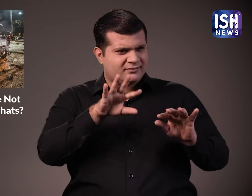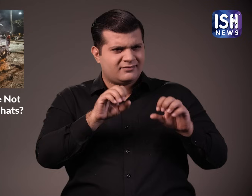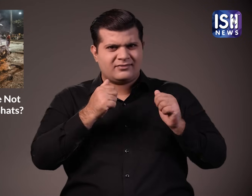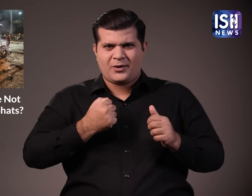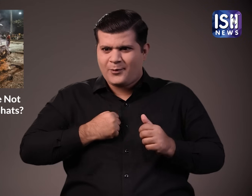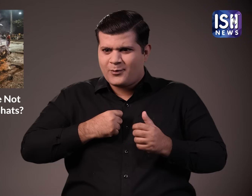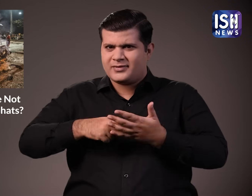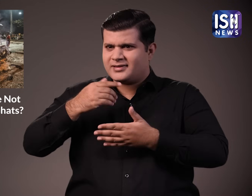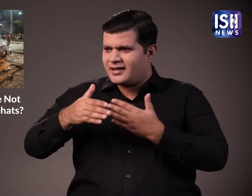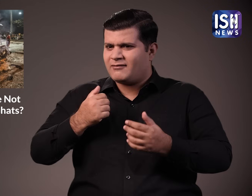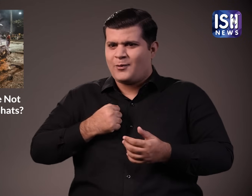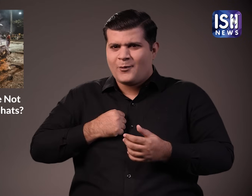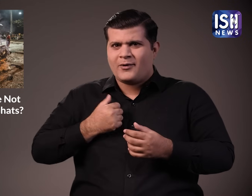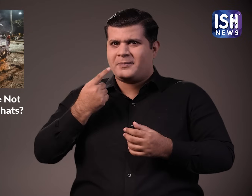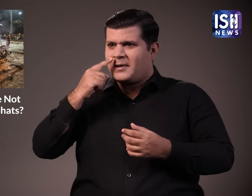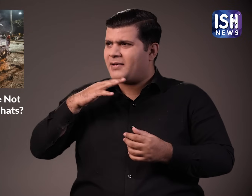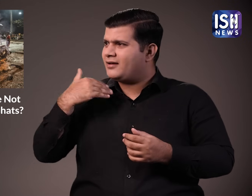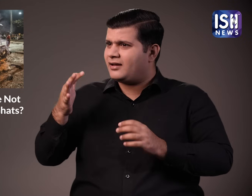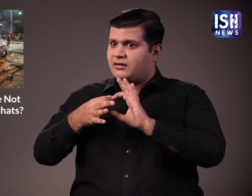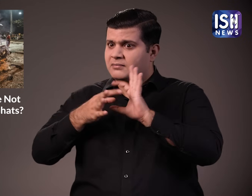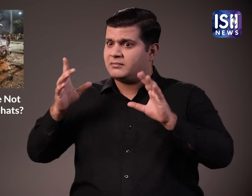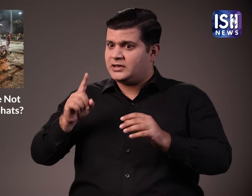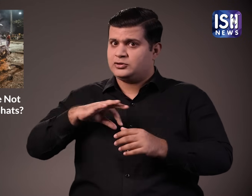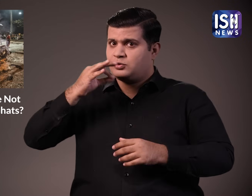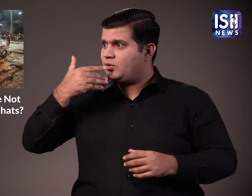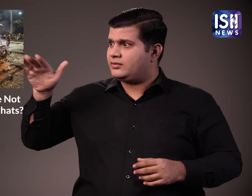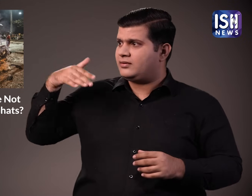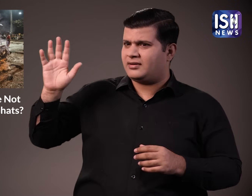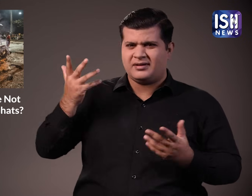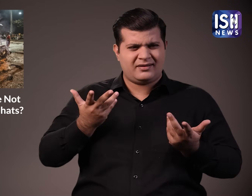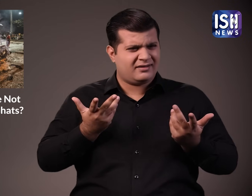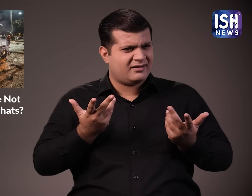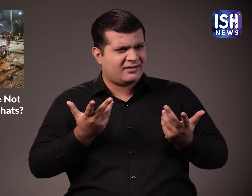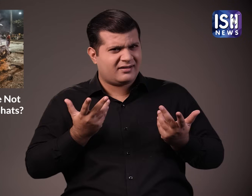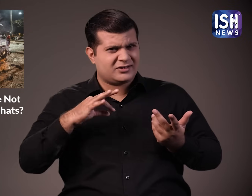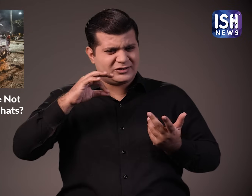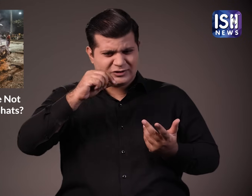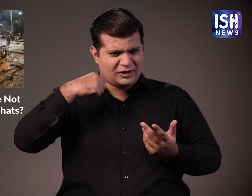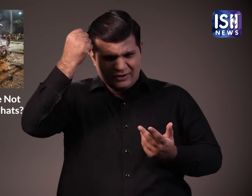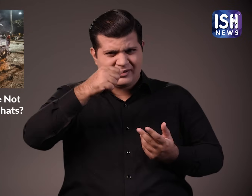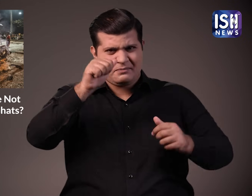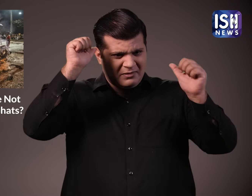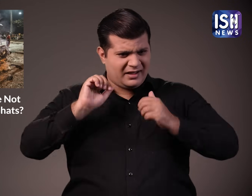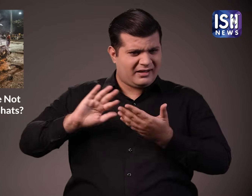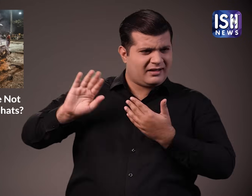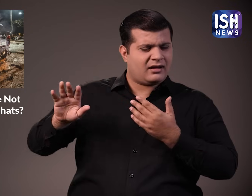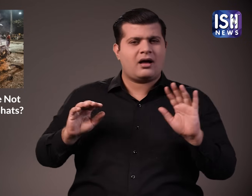I always failed to understand why do I need to ward off the soul of my loved ones by bathing or using salt.